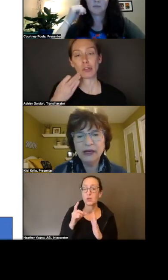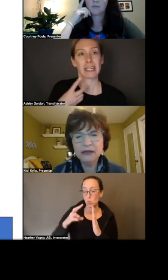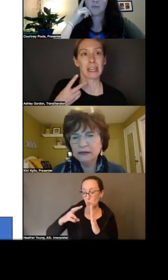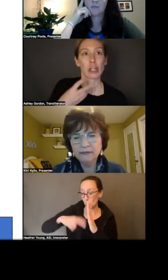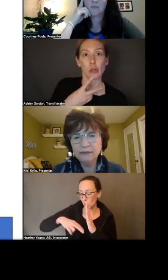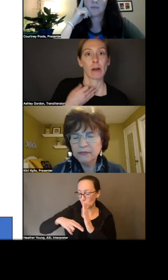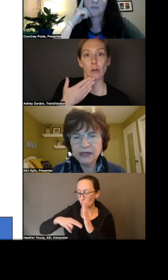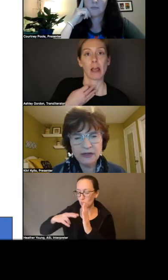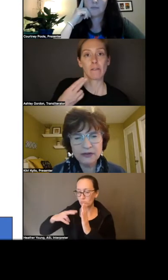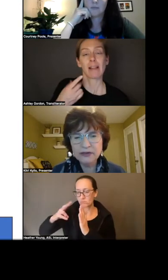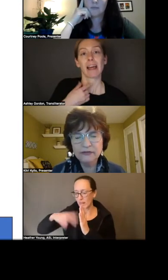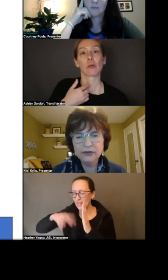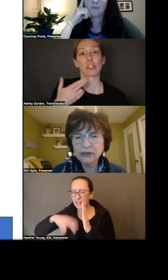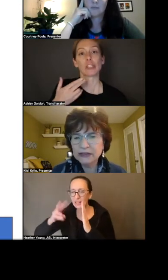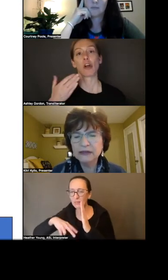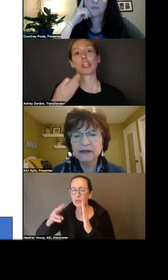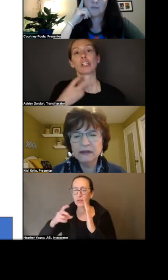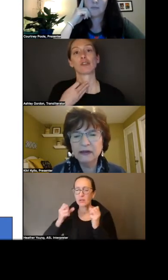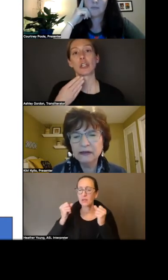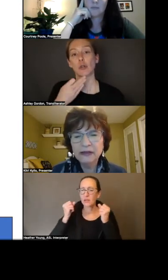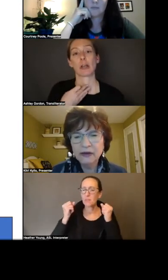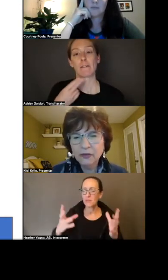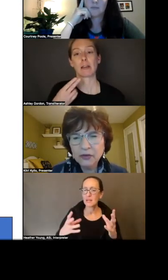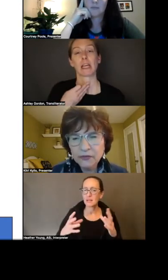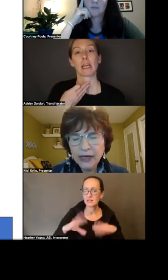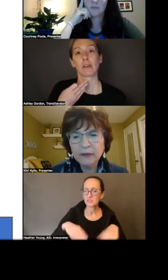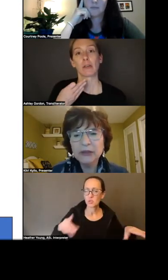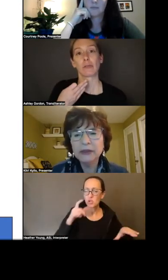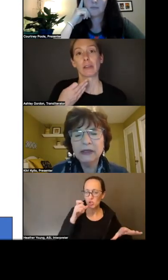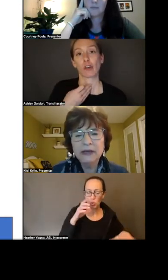had many years of internalizing the oral vocabulary,